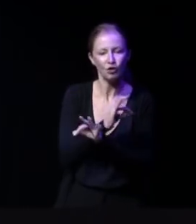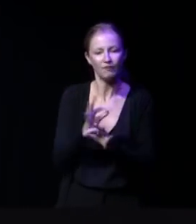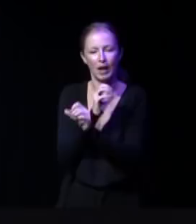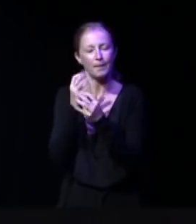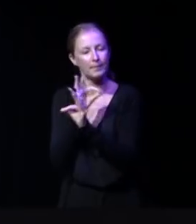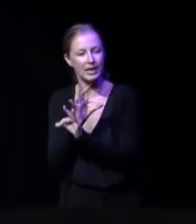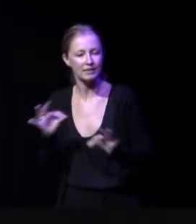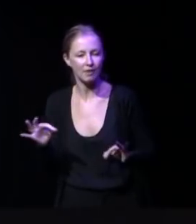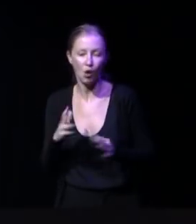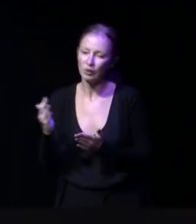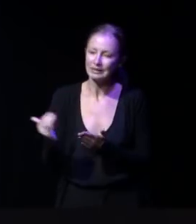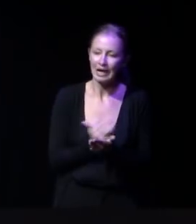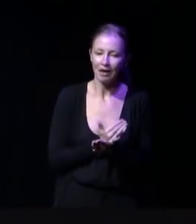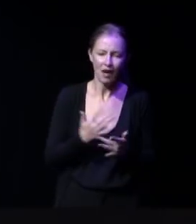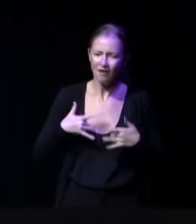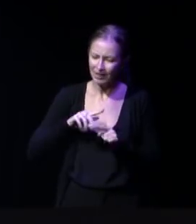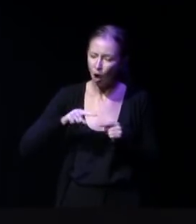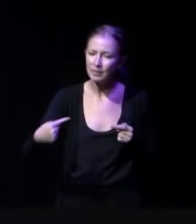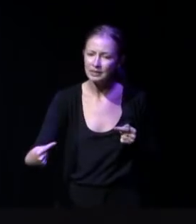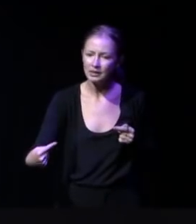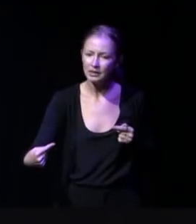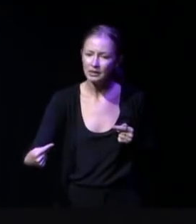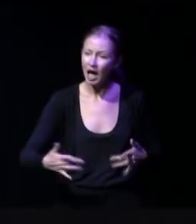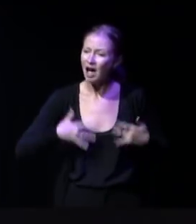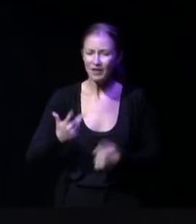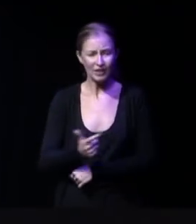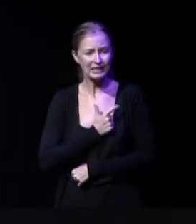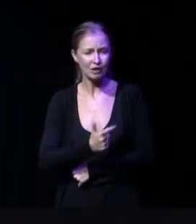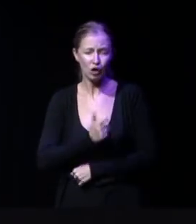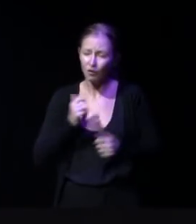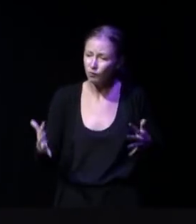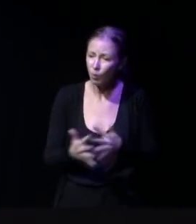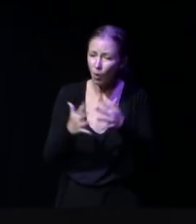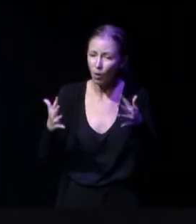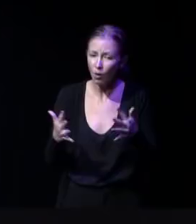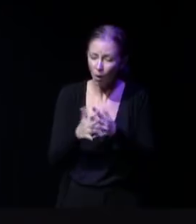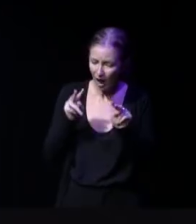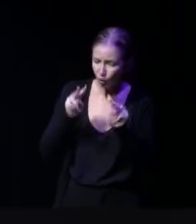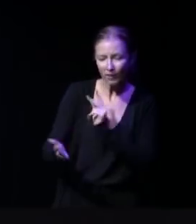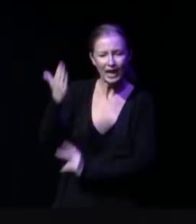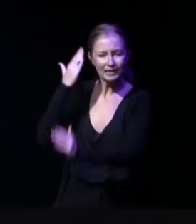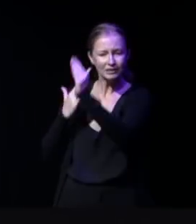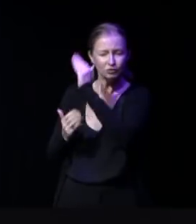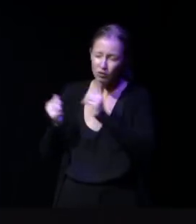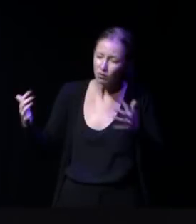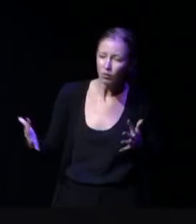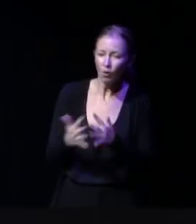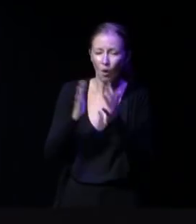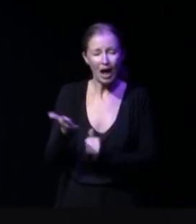I feel the opposite of those things. I feel the terror of war. I see the history of conquest. I smell the pollution of the sea.